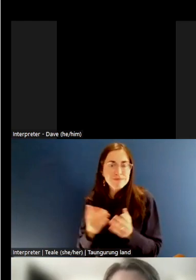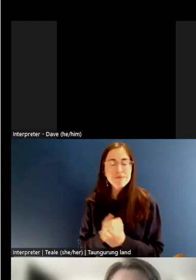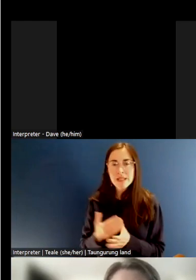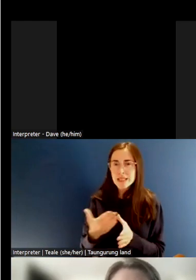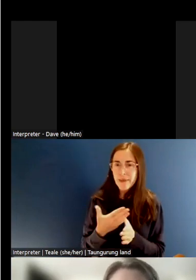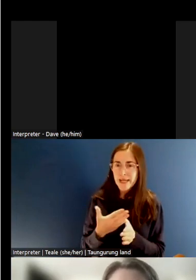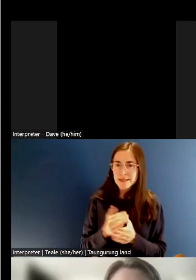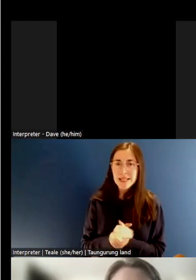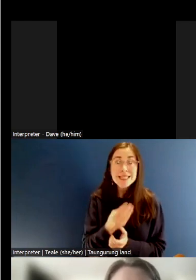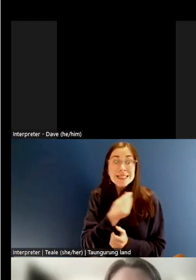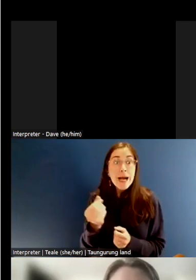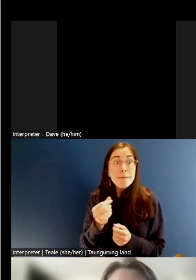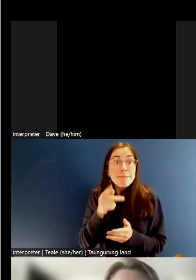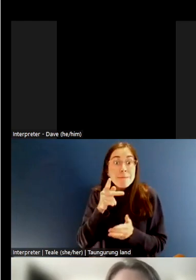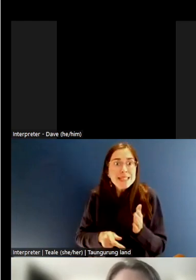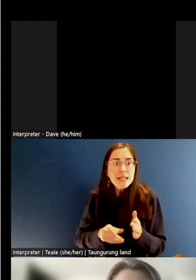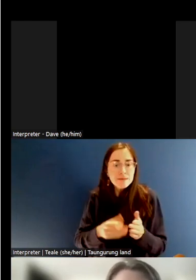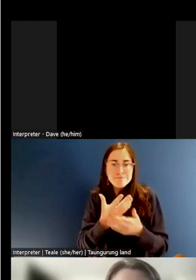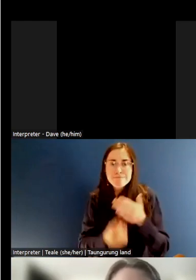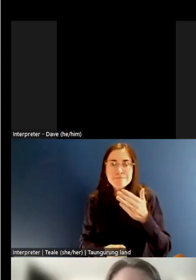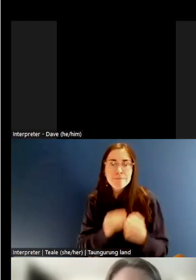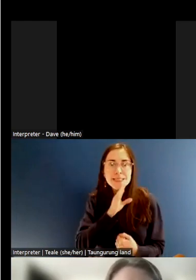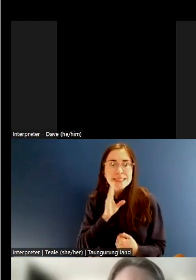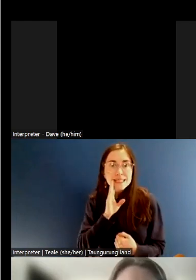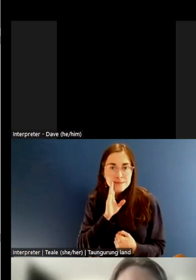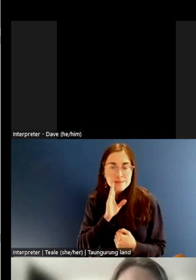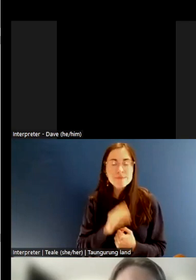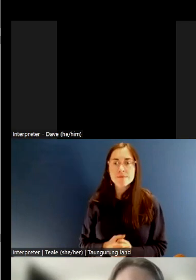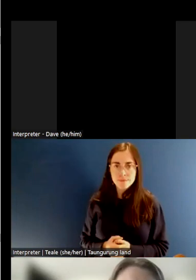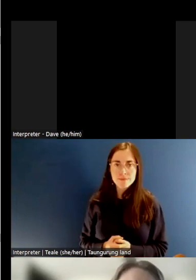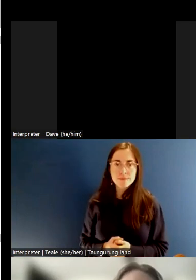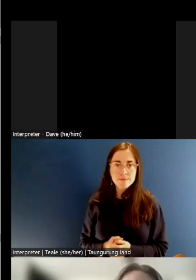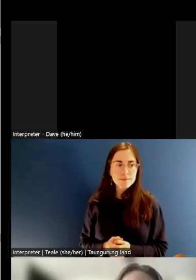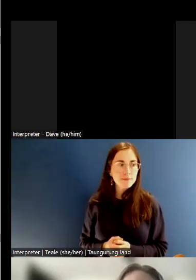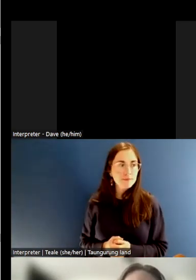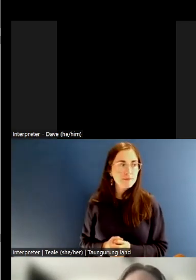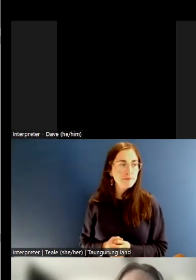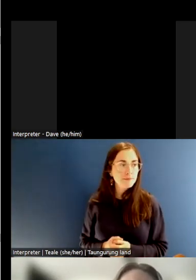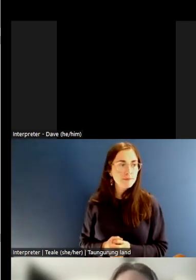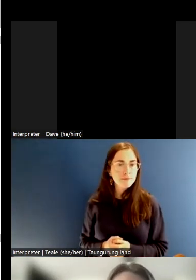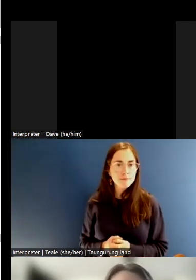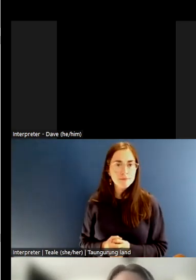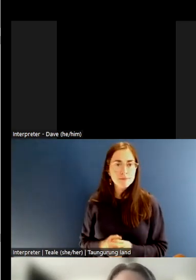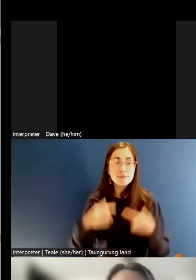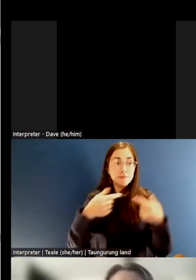So that's usually a number of genes together. Then you can look at what they call the monogenic.